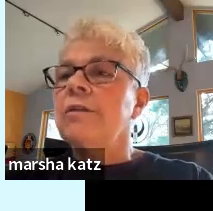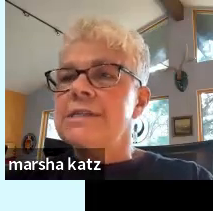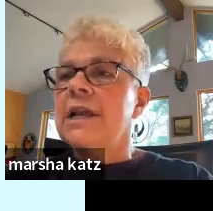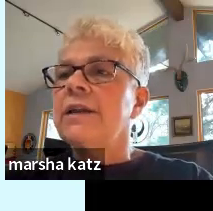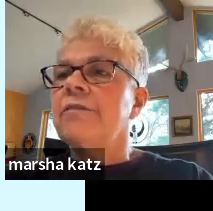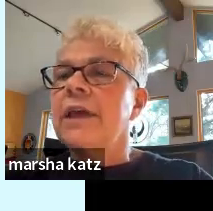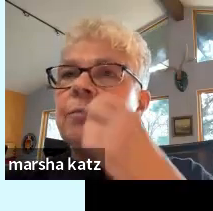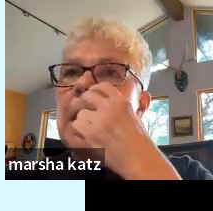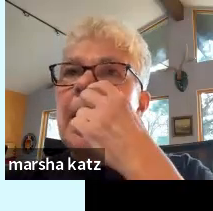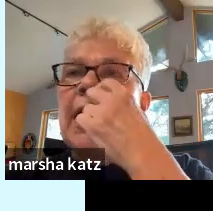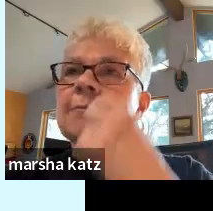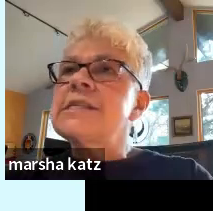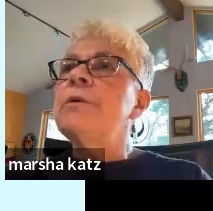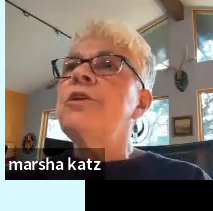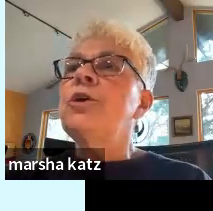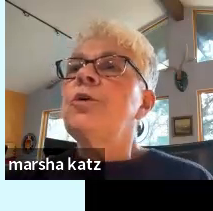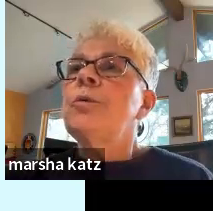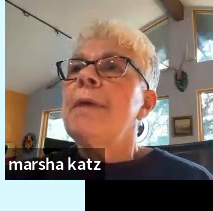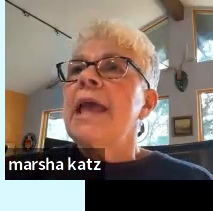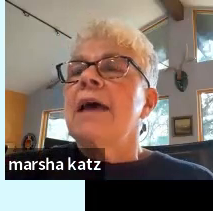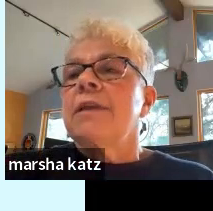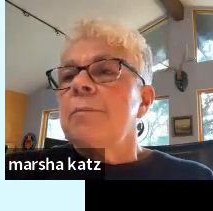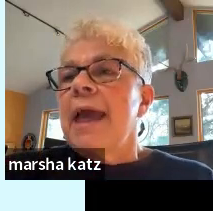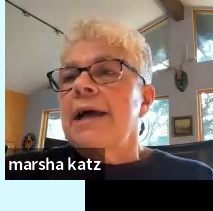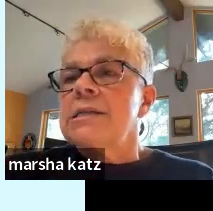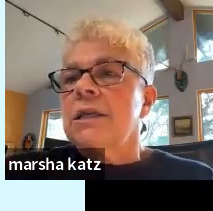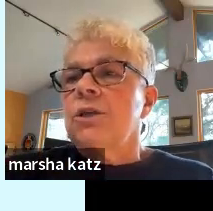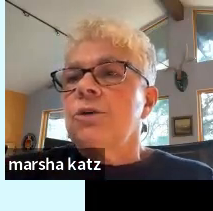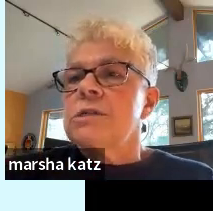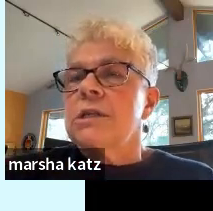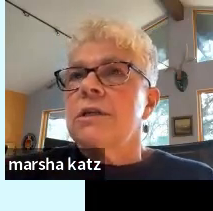or people who are moving something on wheels or even pulling a suitcase on